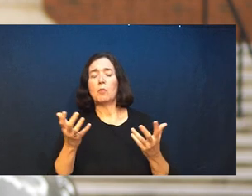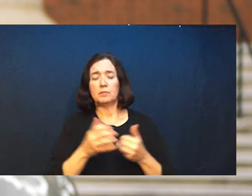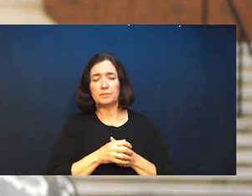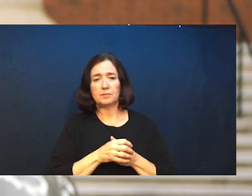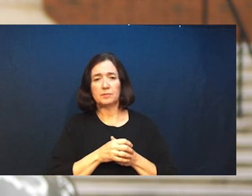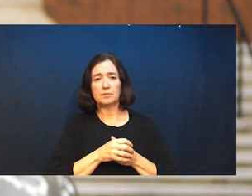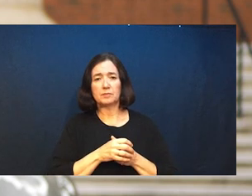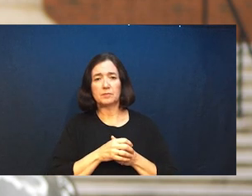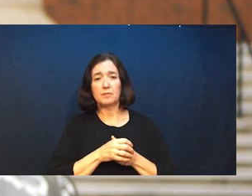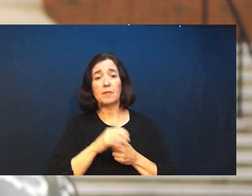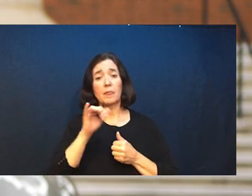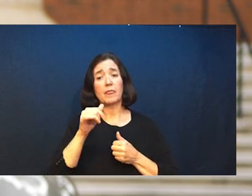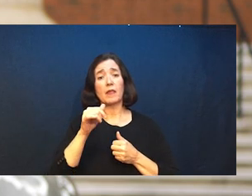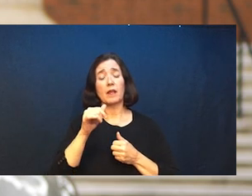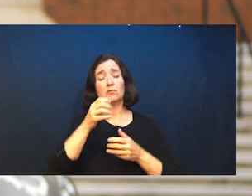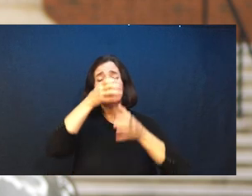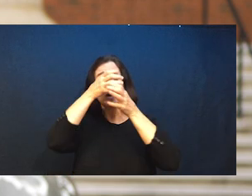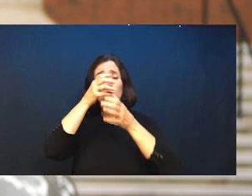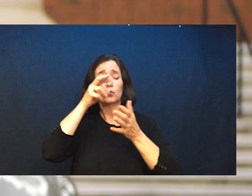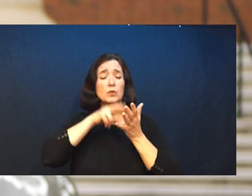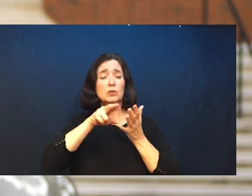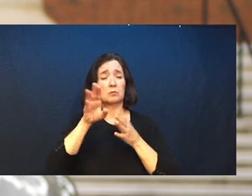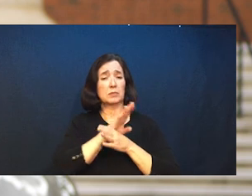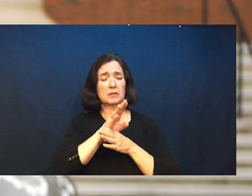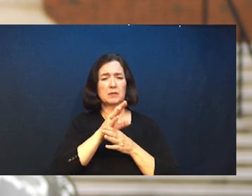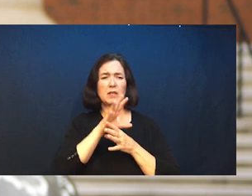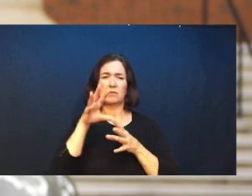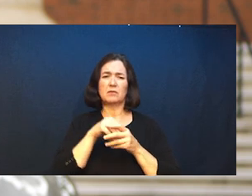The scholarly and research enterprise involves many small steps where